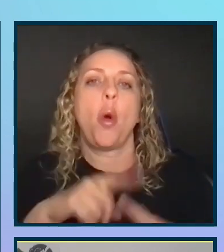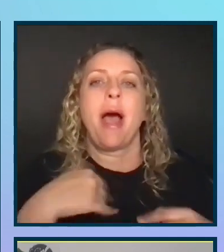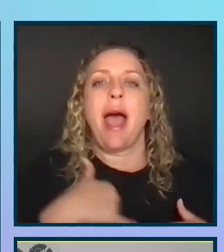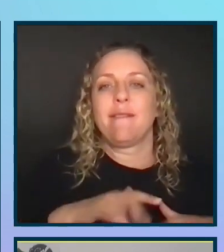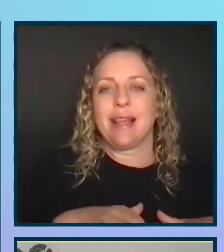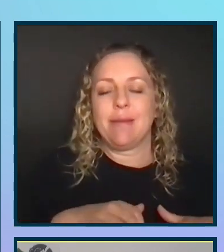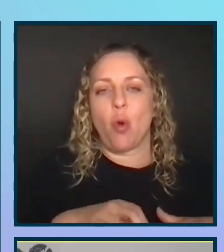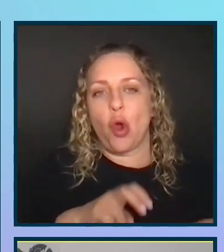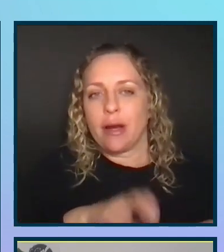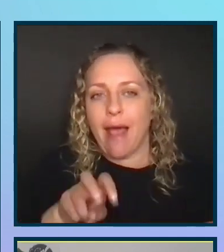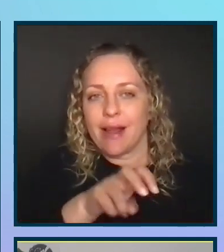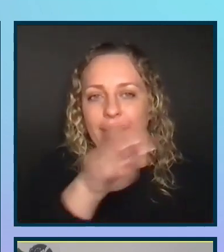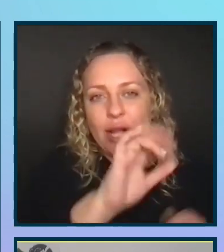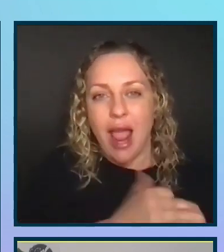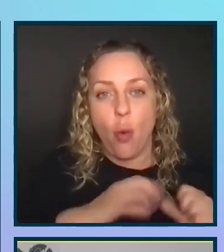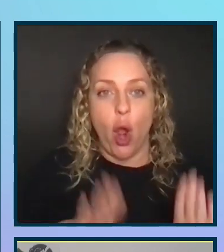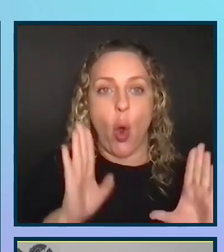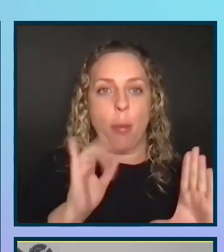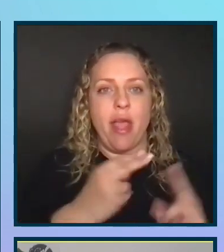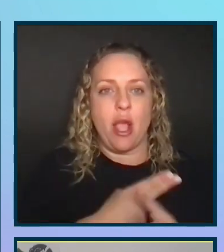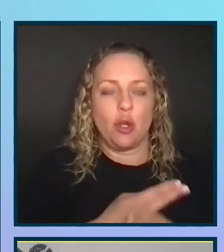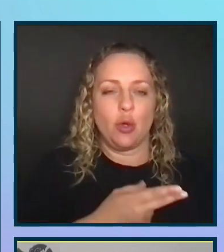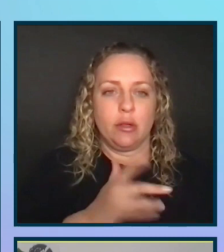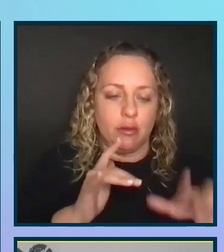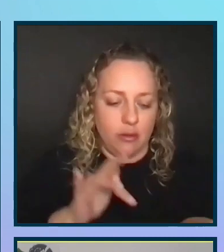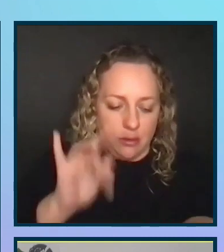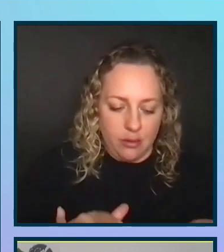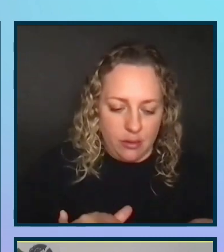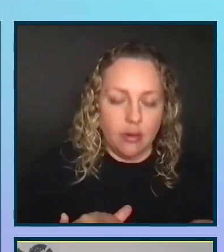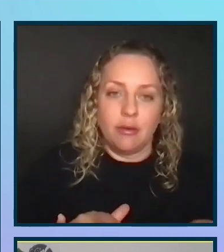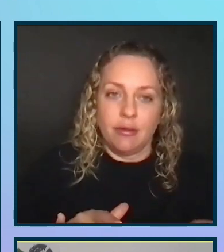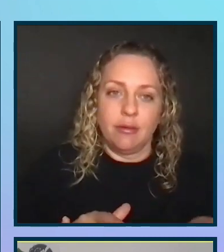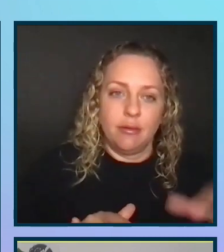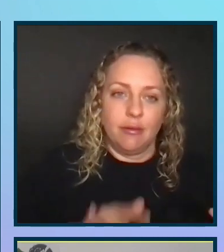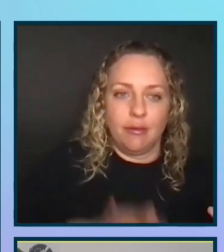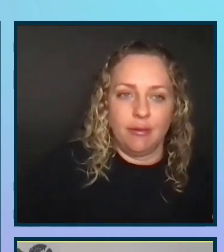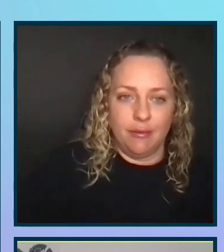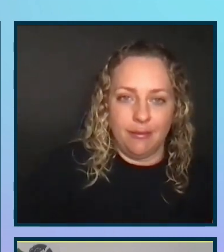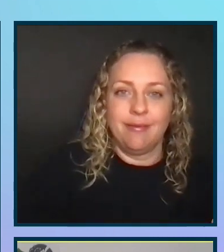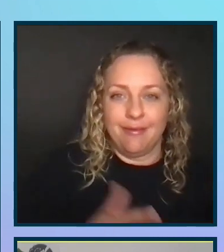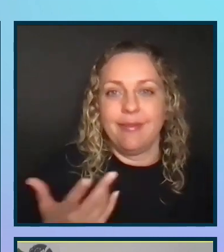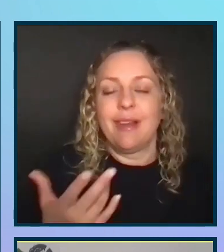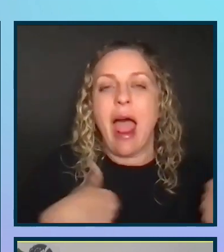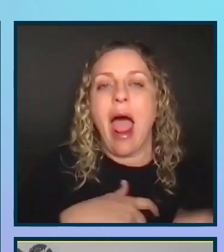How do we open document component? Here, it's enter and space. How do we close it? Escape. How to navigate across the different check boxes